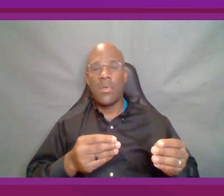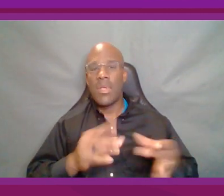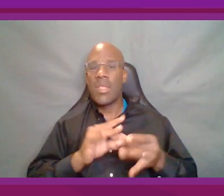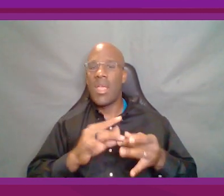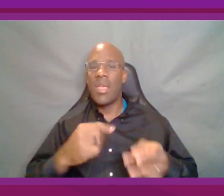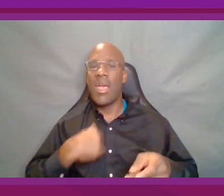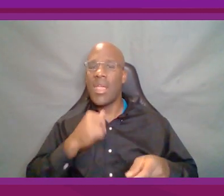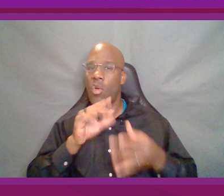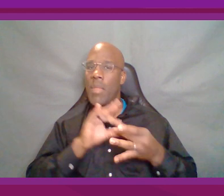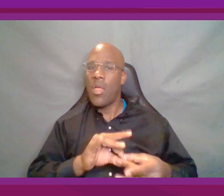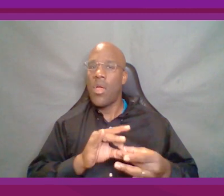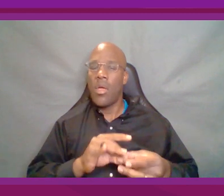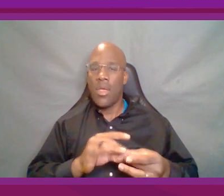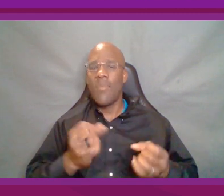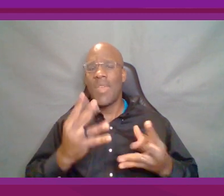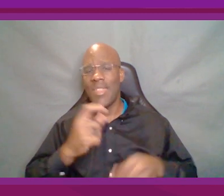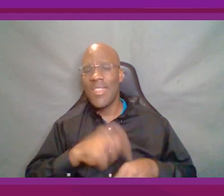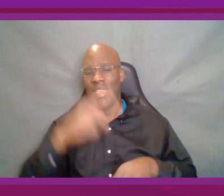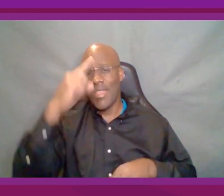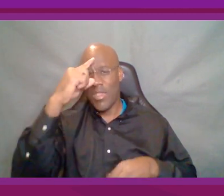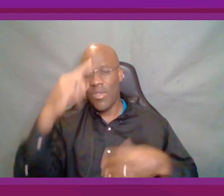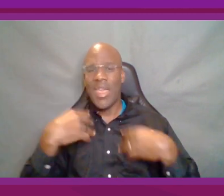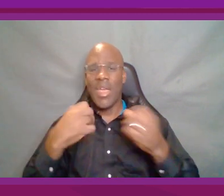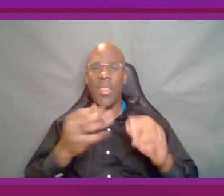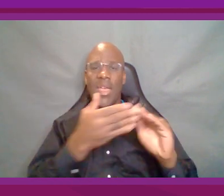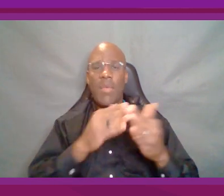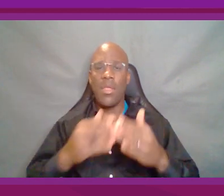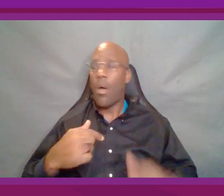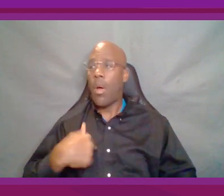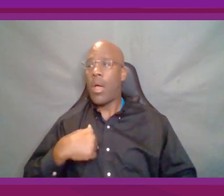lot within the mental health community, a lot of people in the mental health community are like